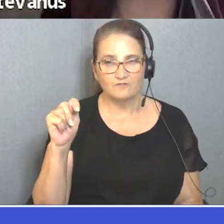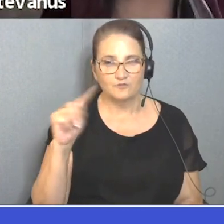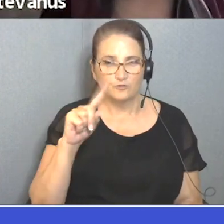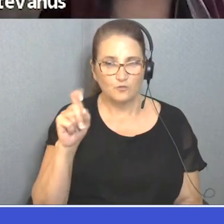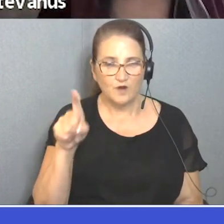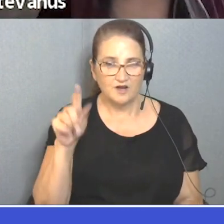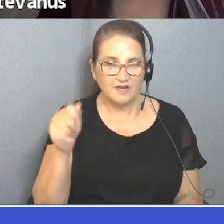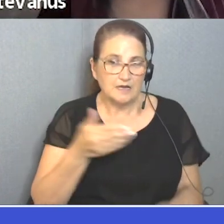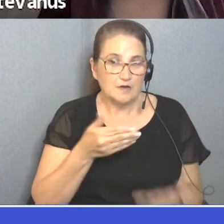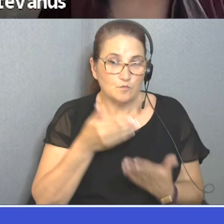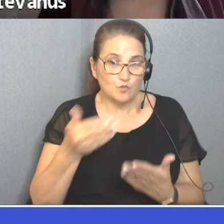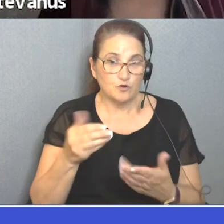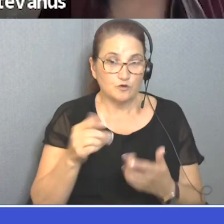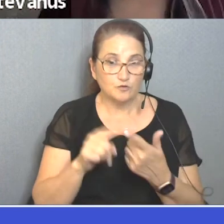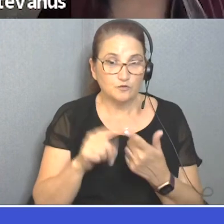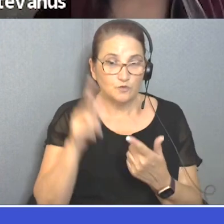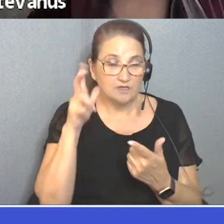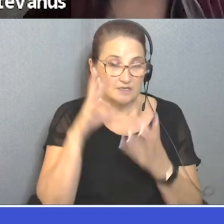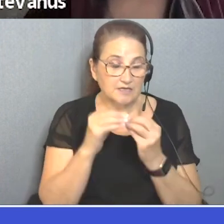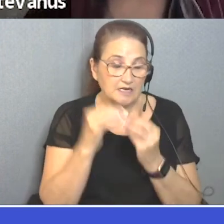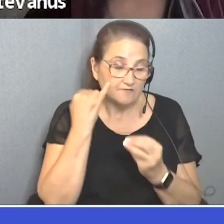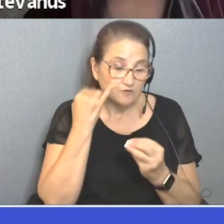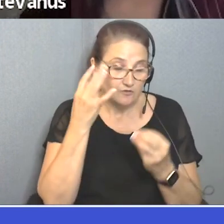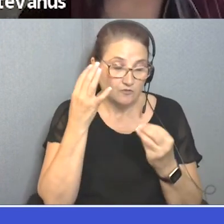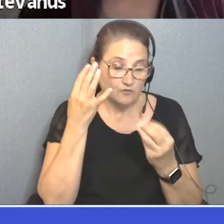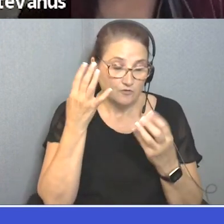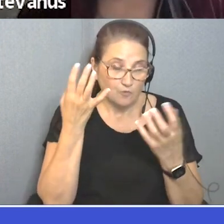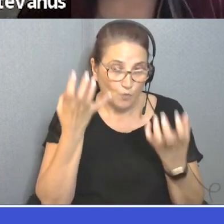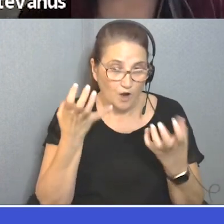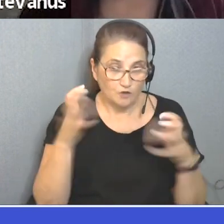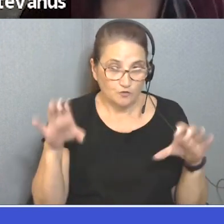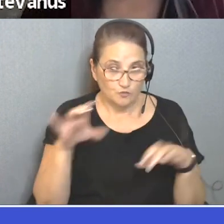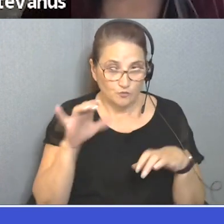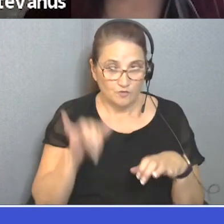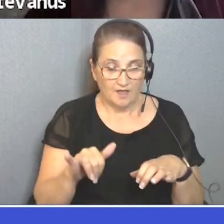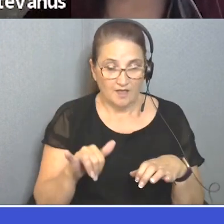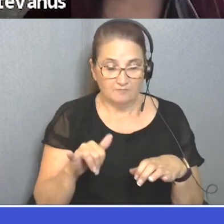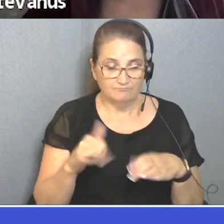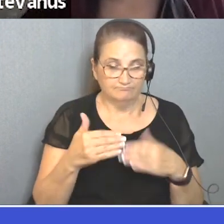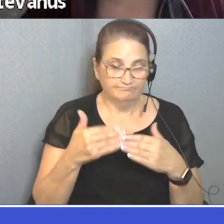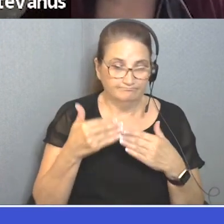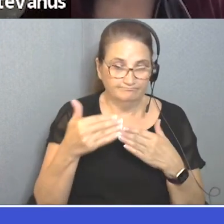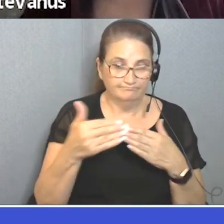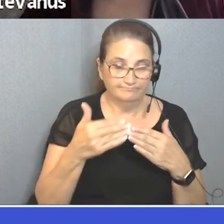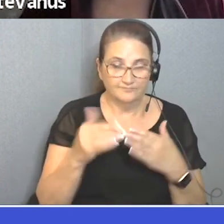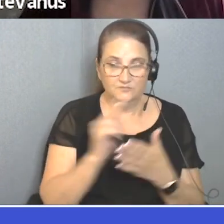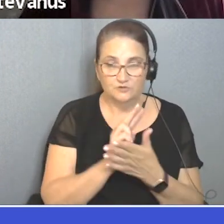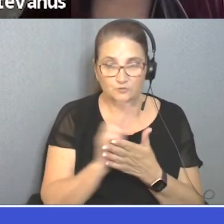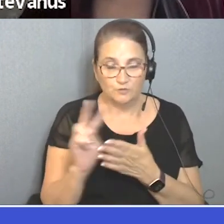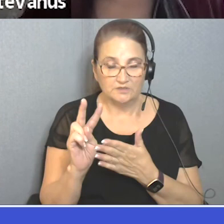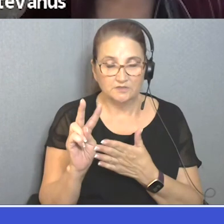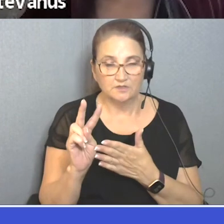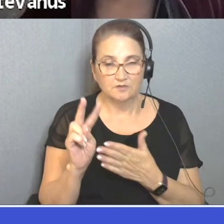two draft questions that you might be able to bring into a listening session if you choose to take that opportunity over the next